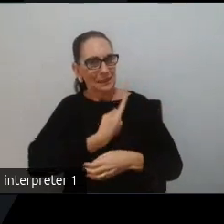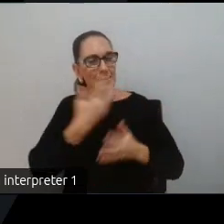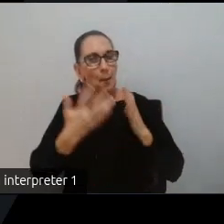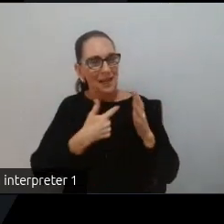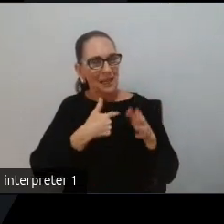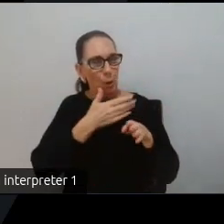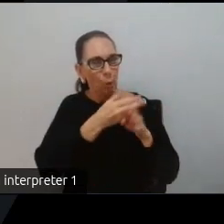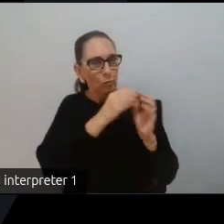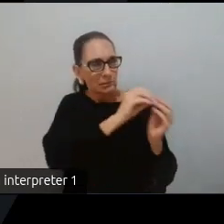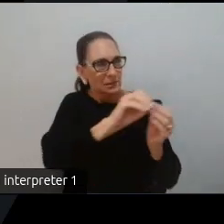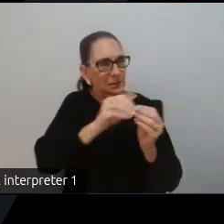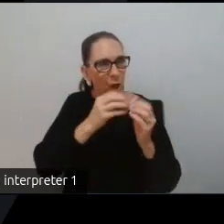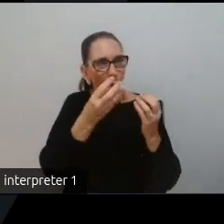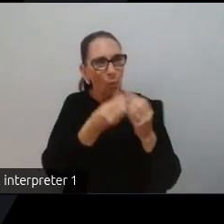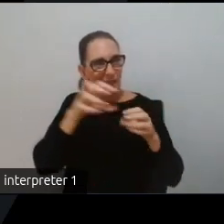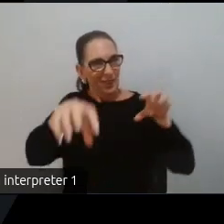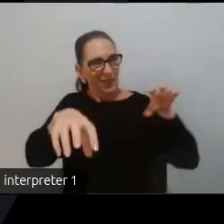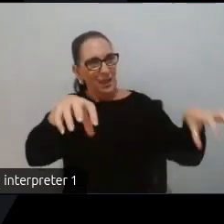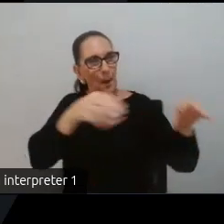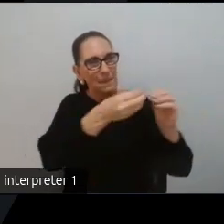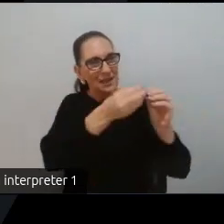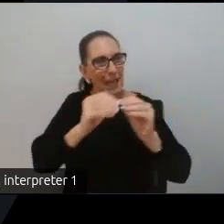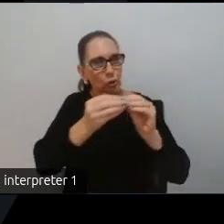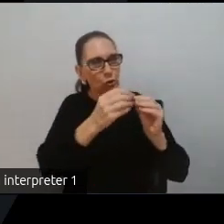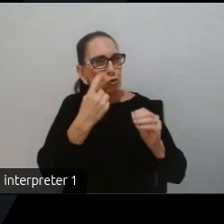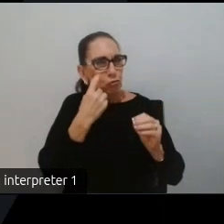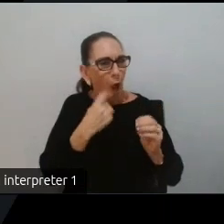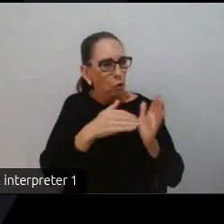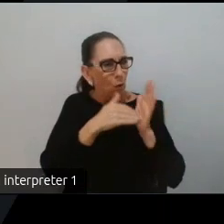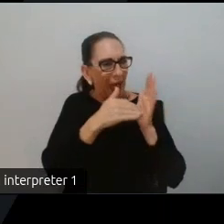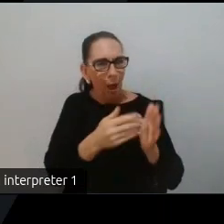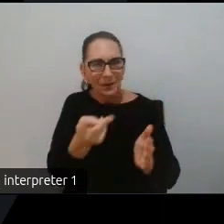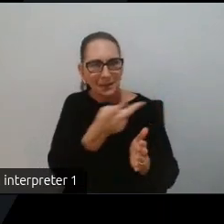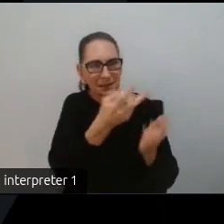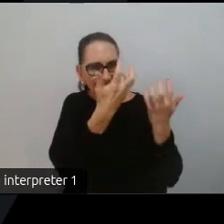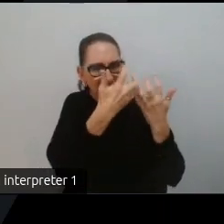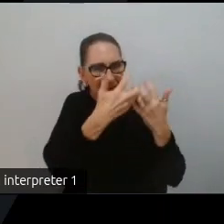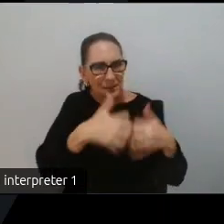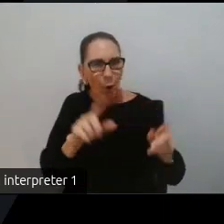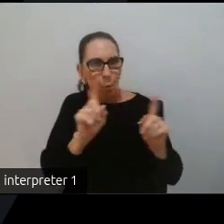help them identify what it is that they want to talk about, what they don't agree about,